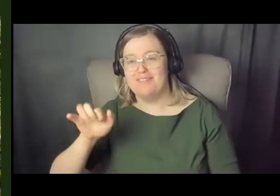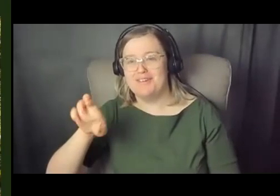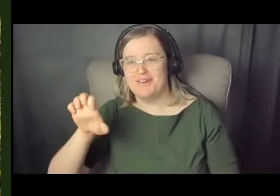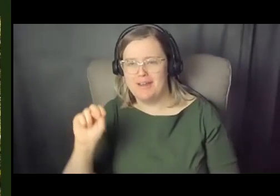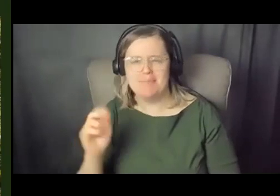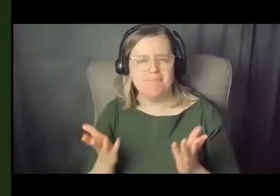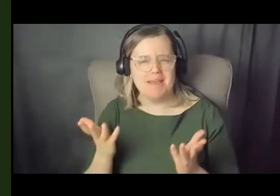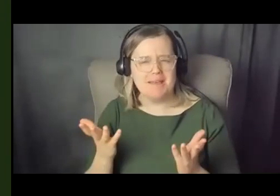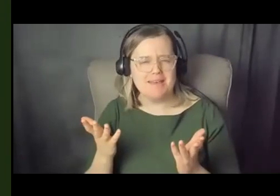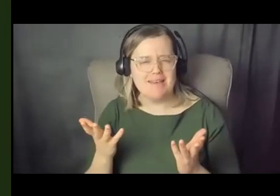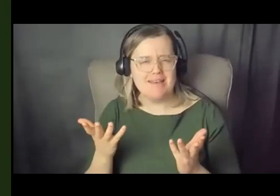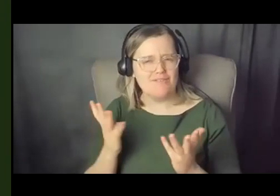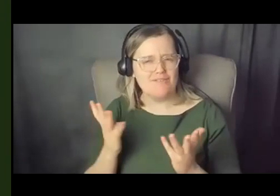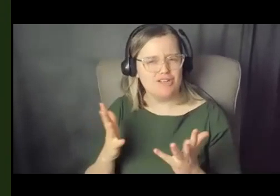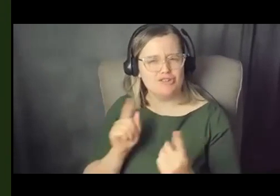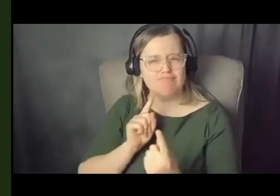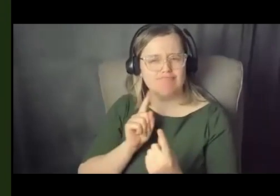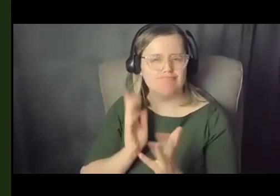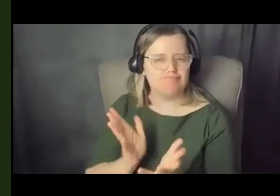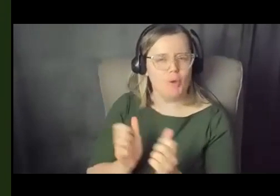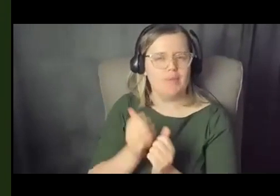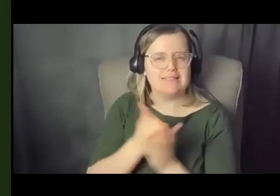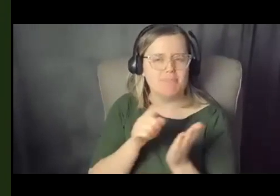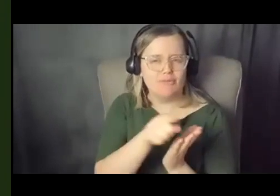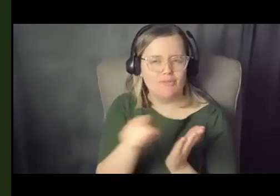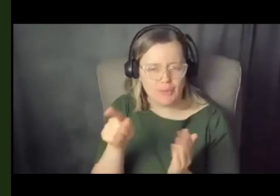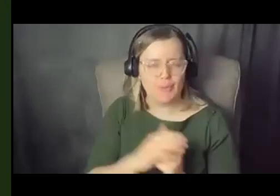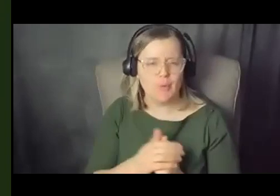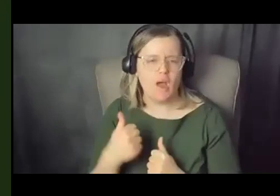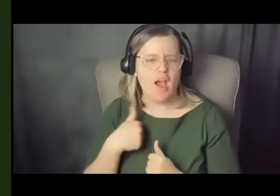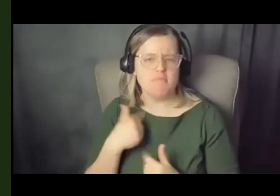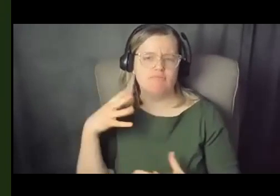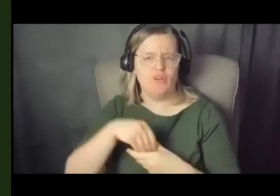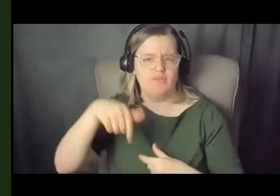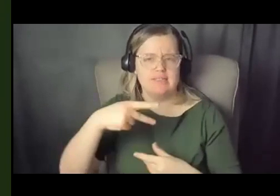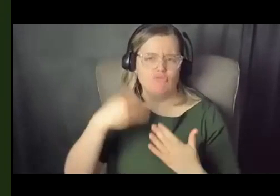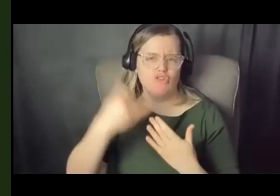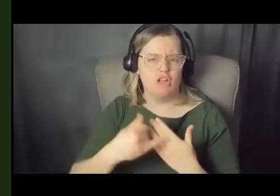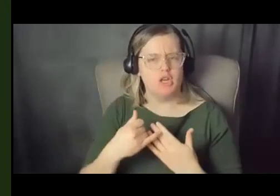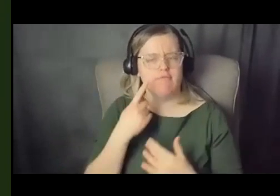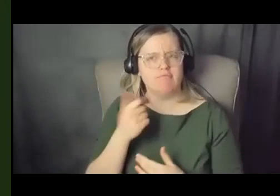to some of you in this project, I've been on this a few years now.